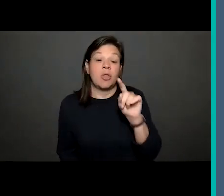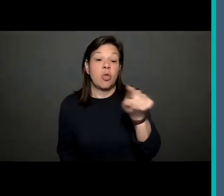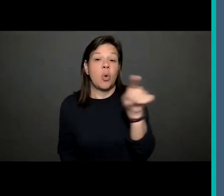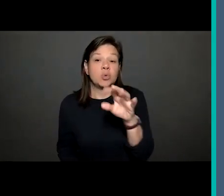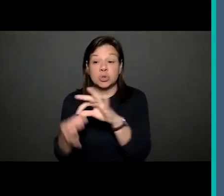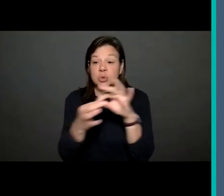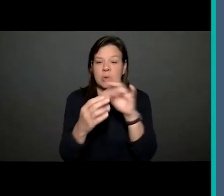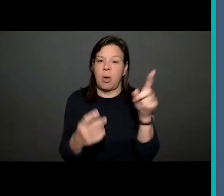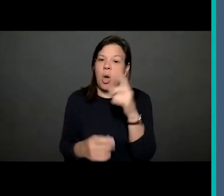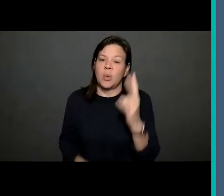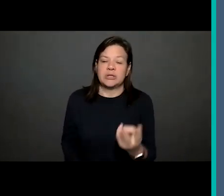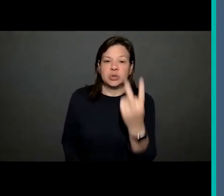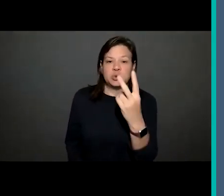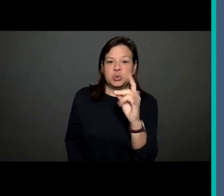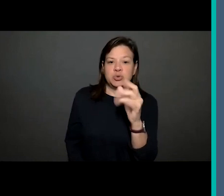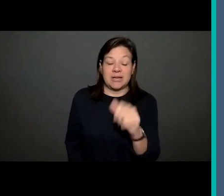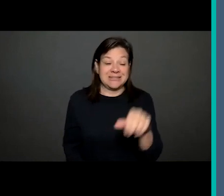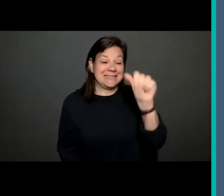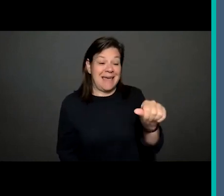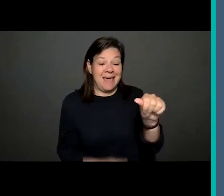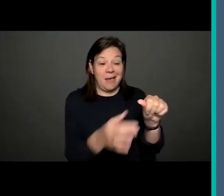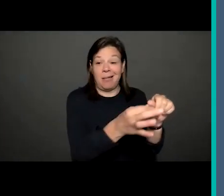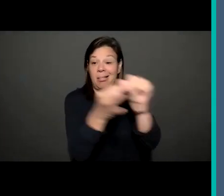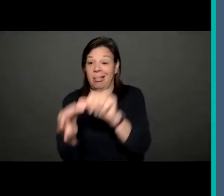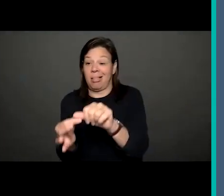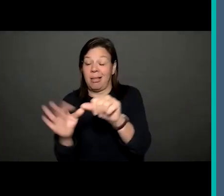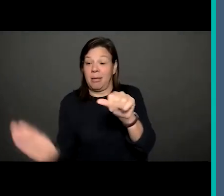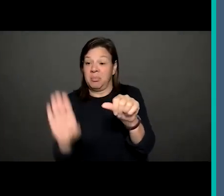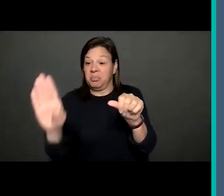IF RECORD "A" IS ASSOCIATED WITH RECORD "B" AND RECORD